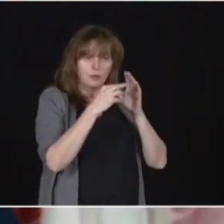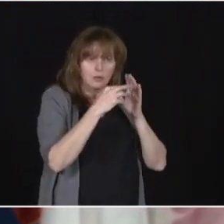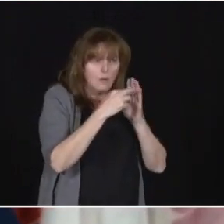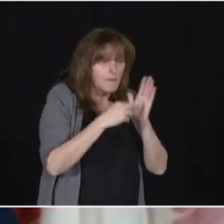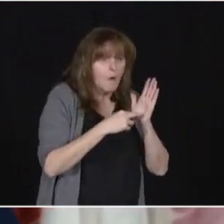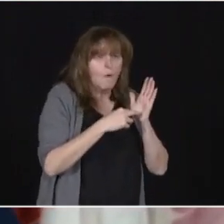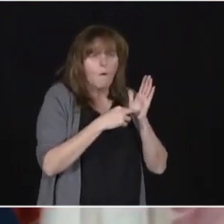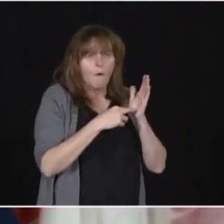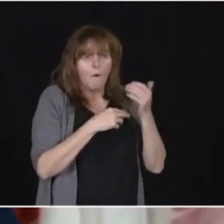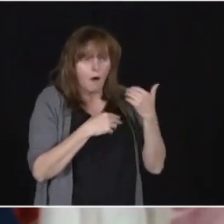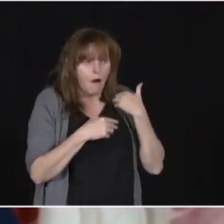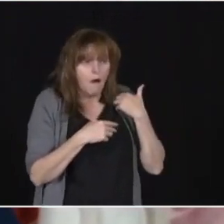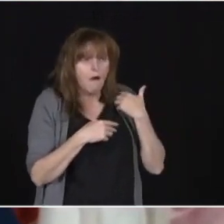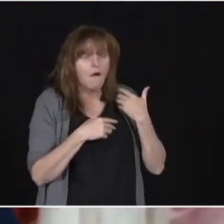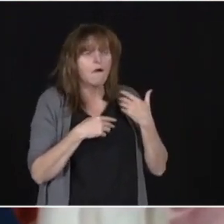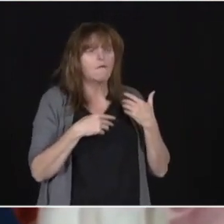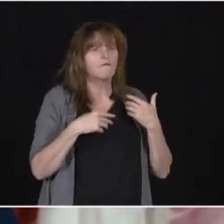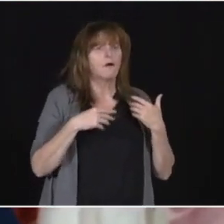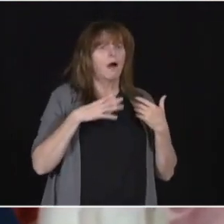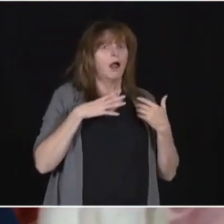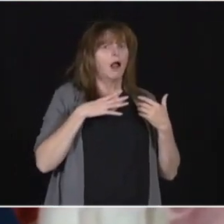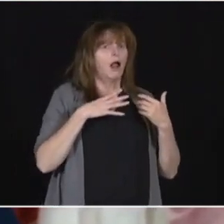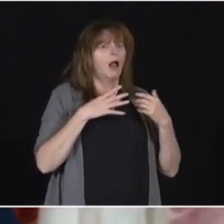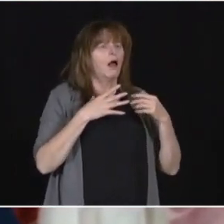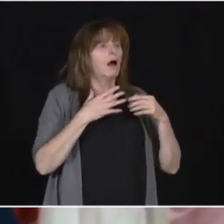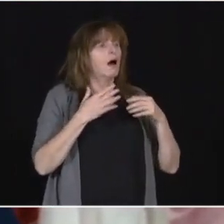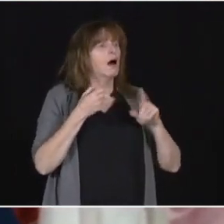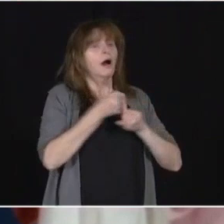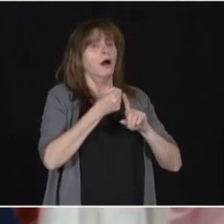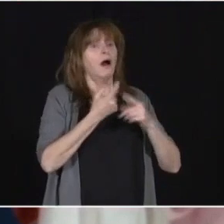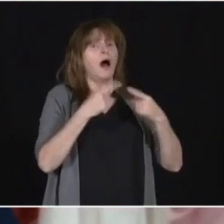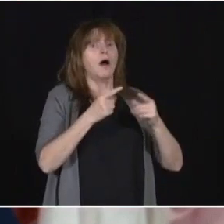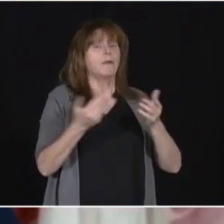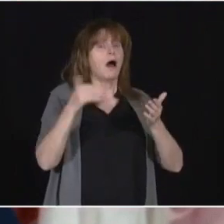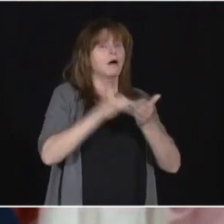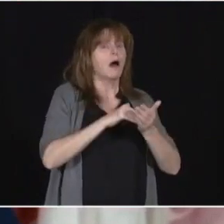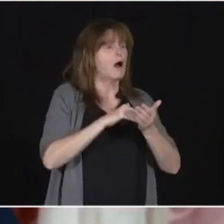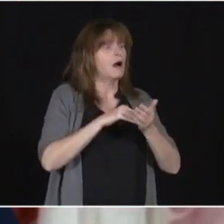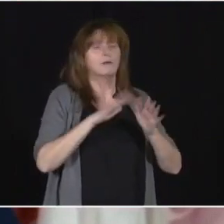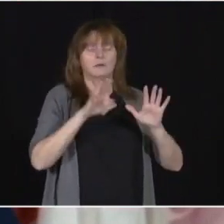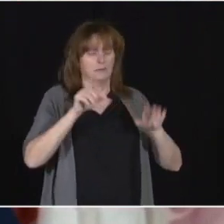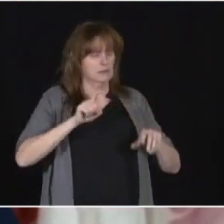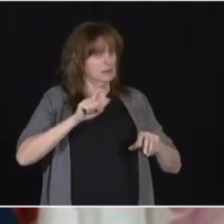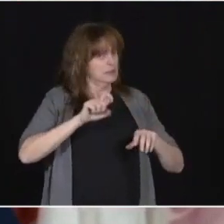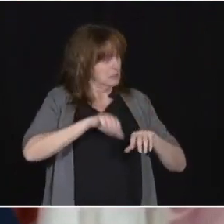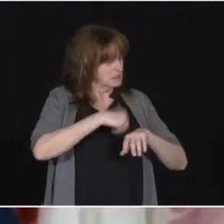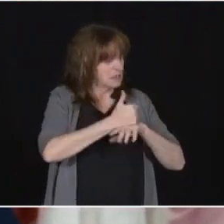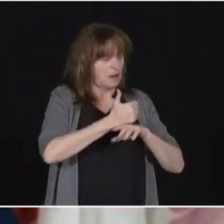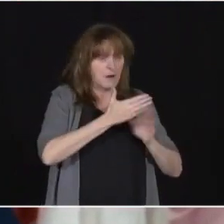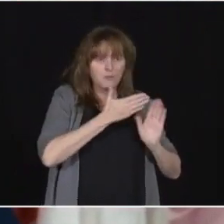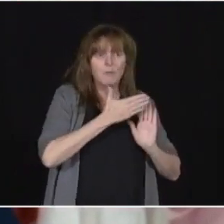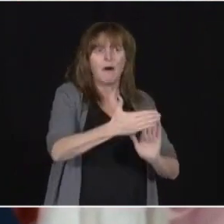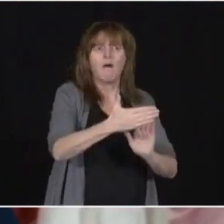We have come such a long way. It is not the government I am talking about. I am talking about everyone in Ontario.